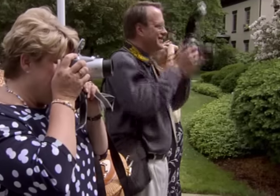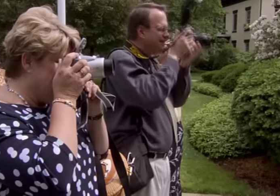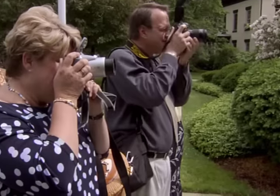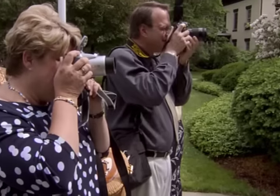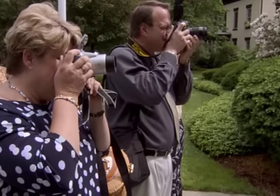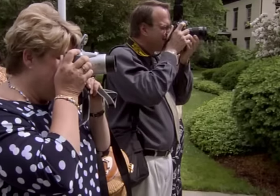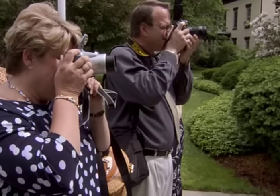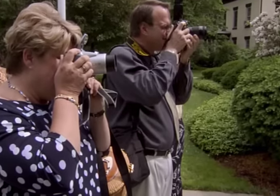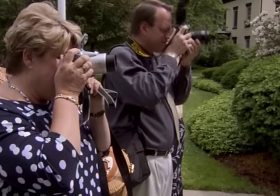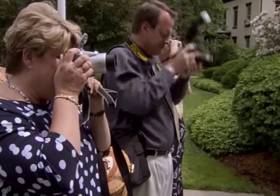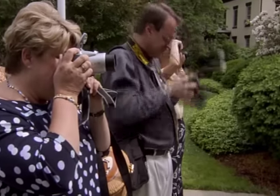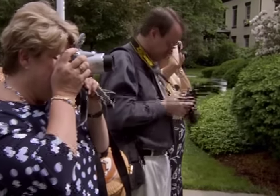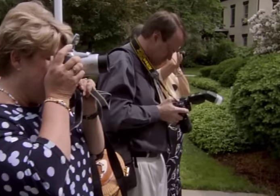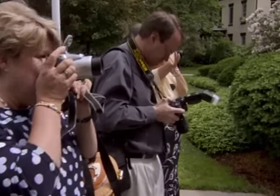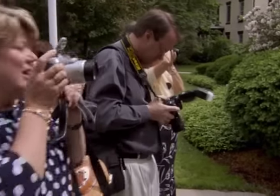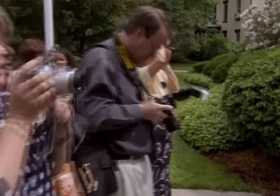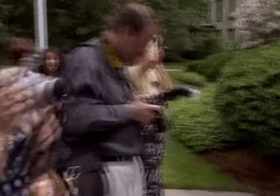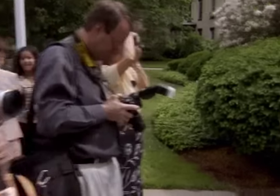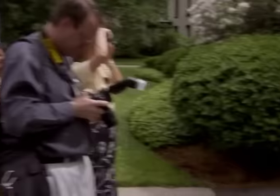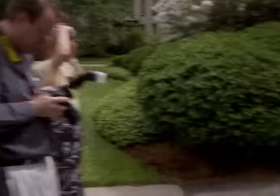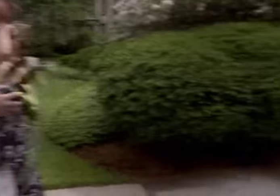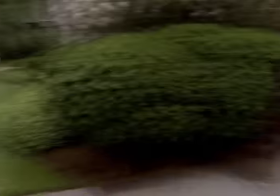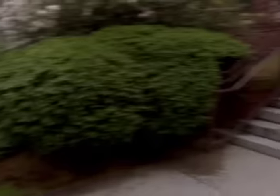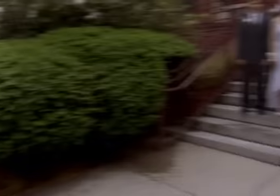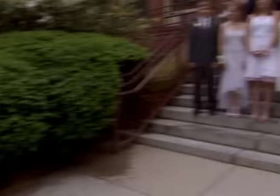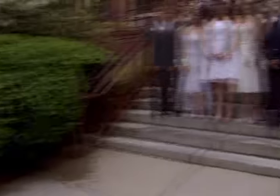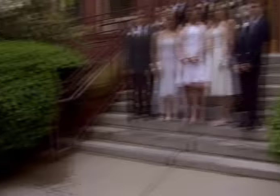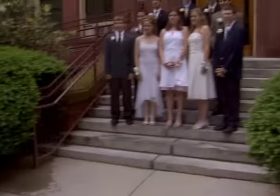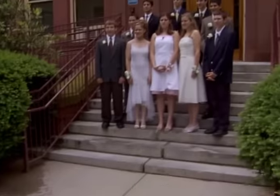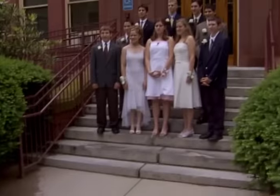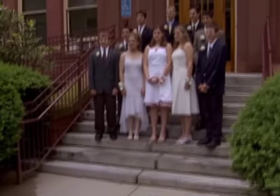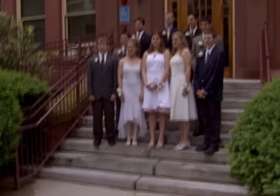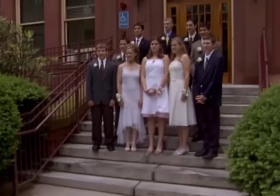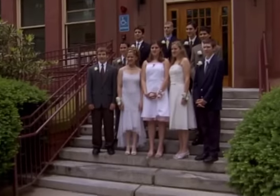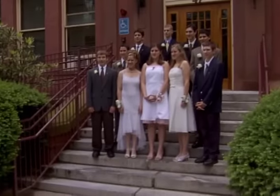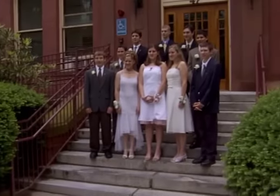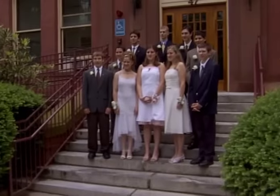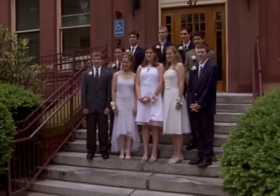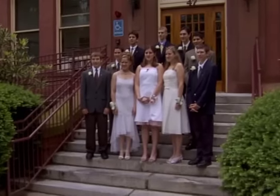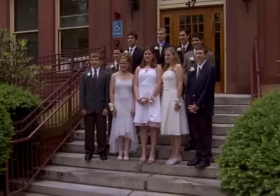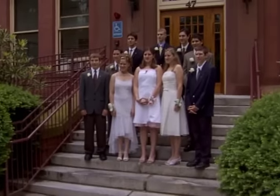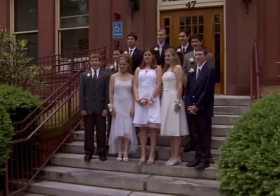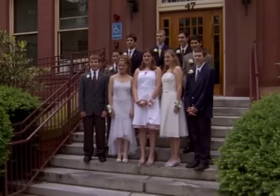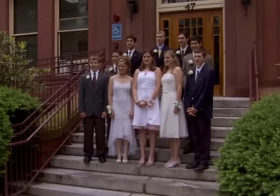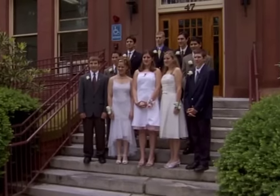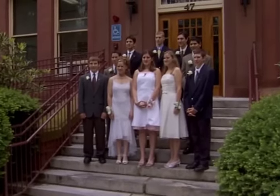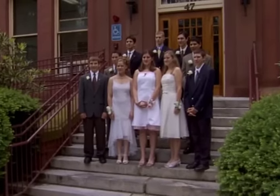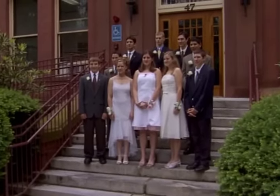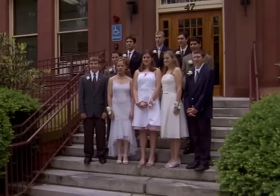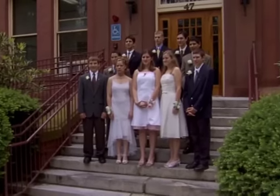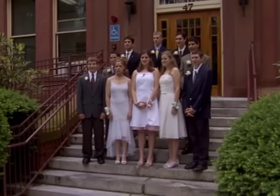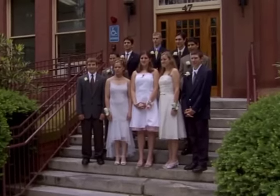And most deaf parents have children who can hear. So deaf people interact on a meaningful and intimate level